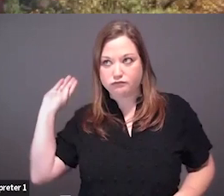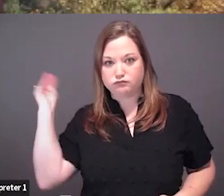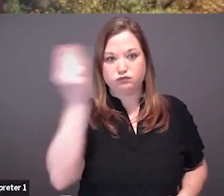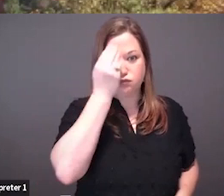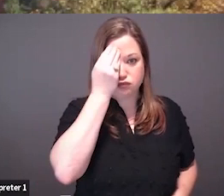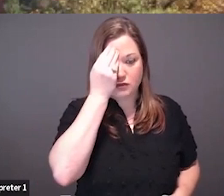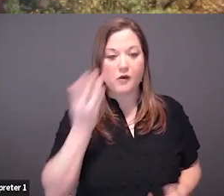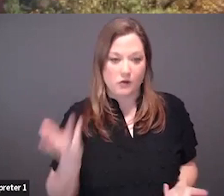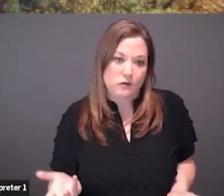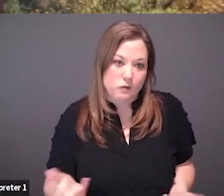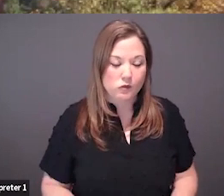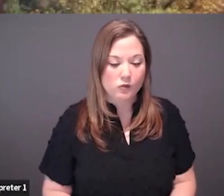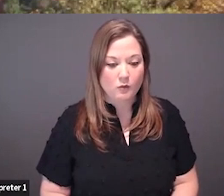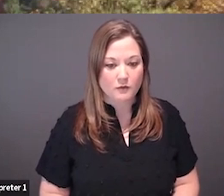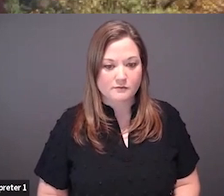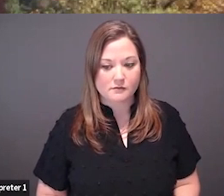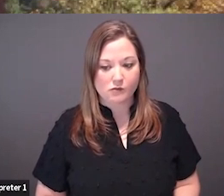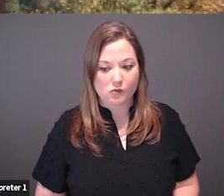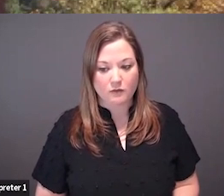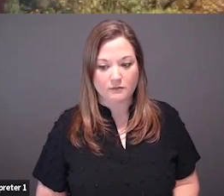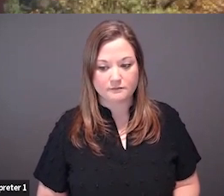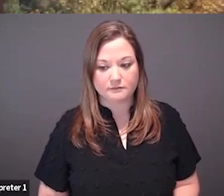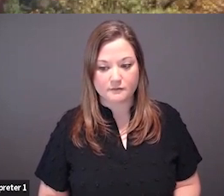and how to get other people past the perceived complexity.